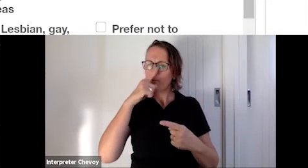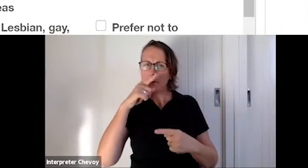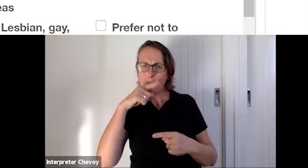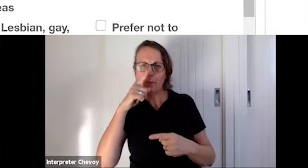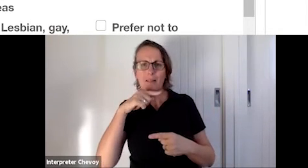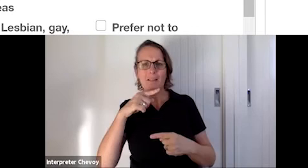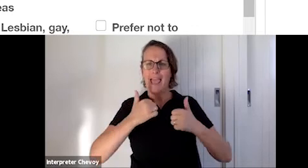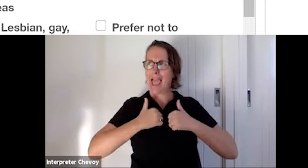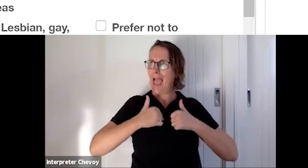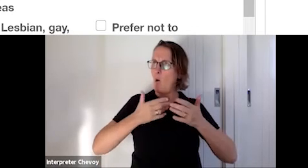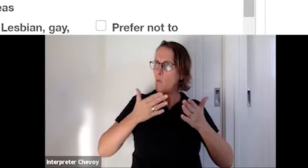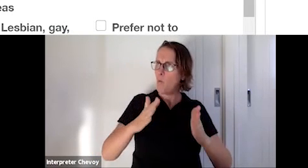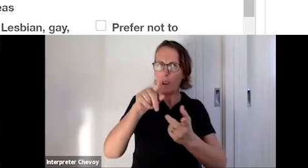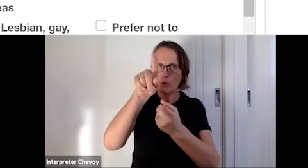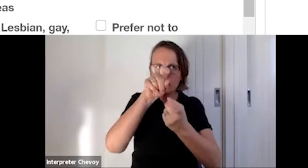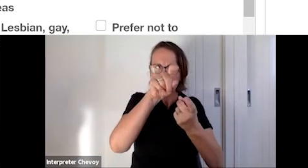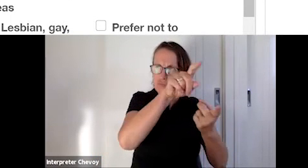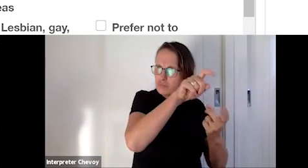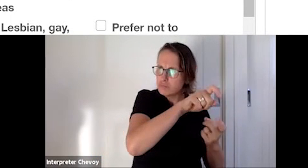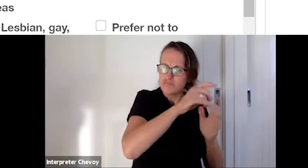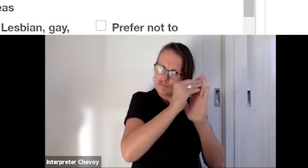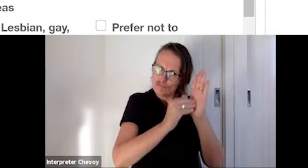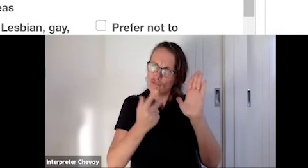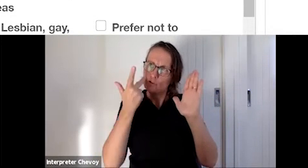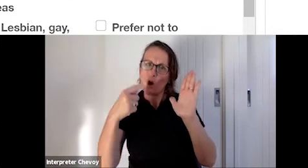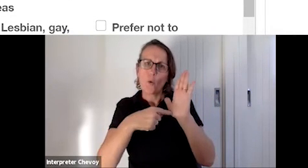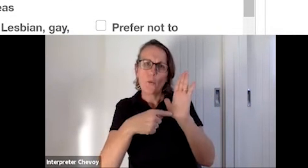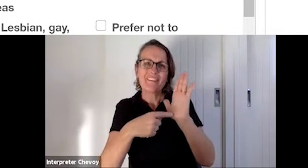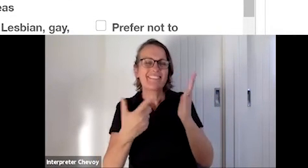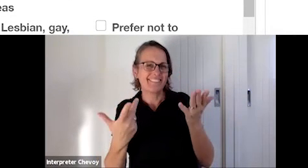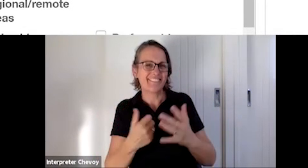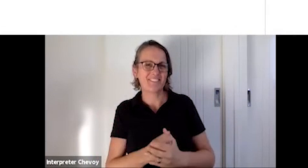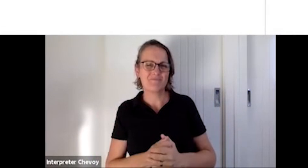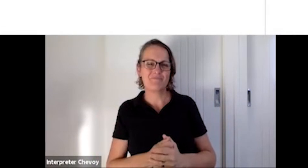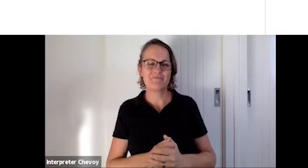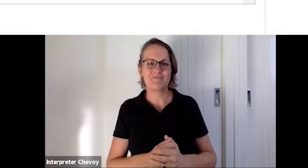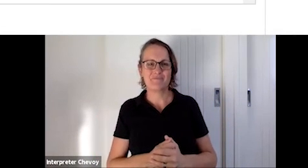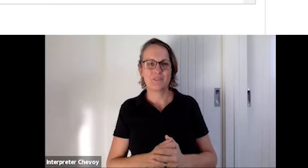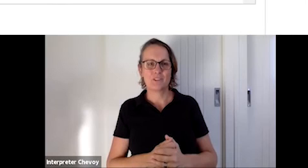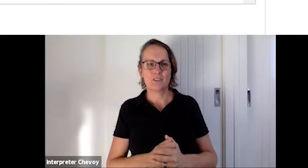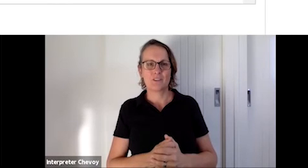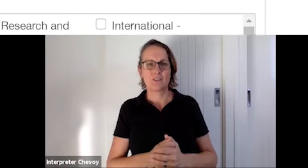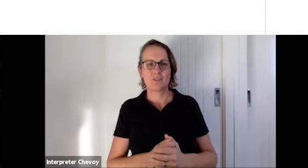is very strict and strong. So we're just trying to find out who we're engaging with, basically.